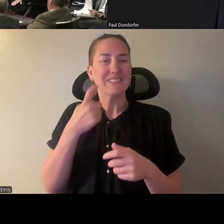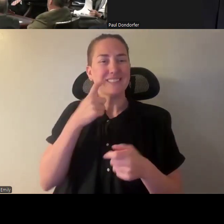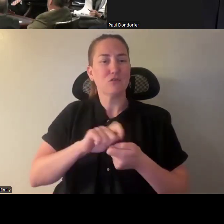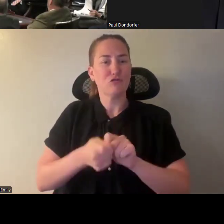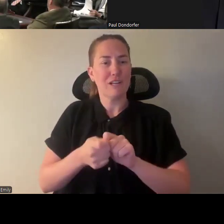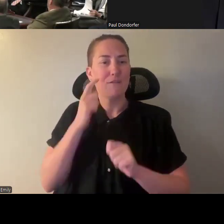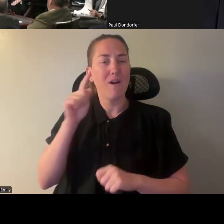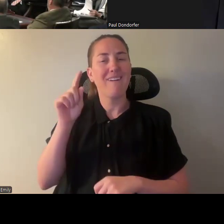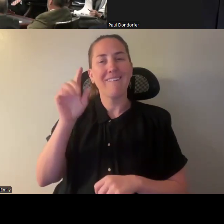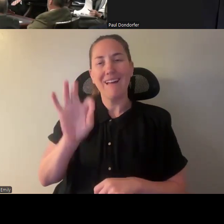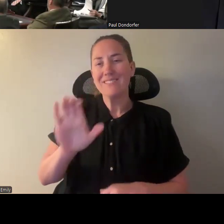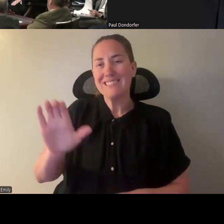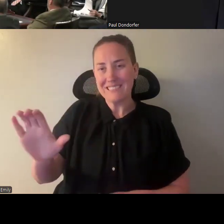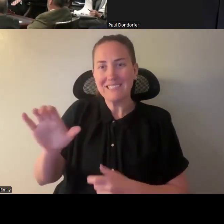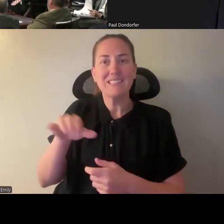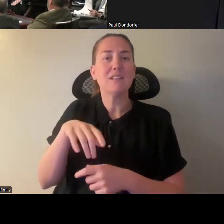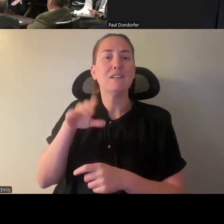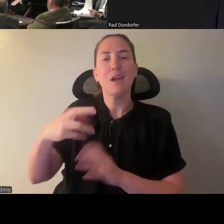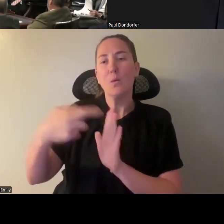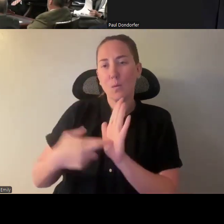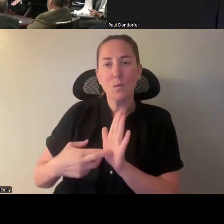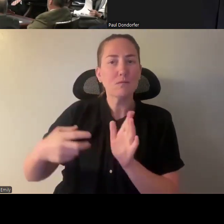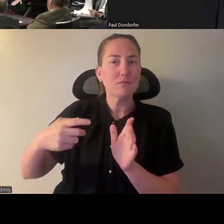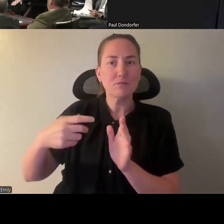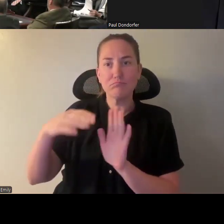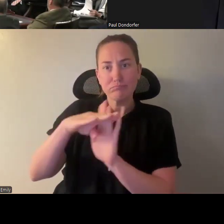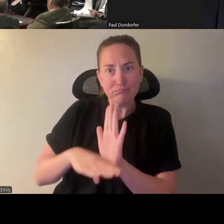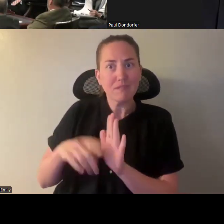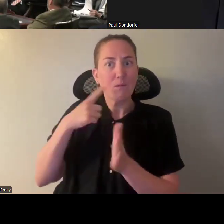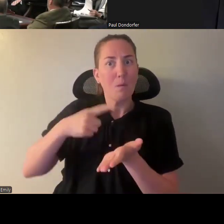communications commission's rules and regulations concerning the payment of telephone services for